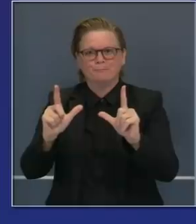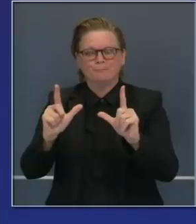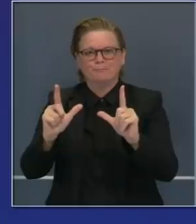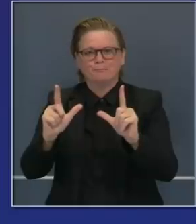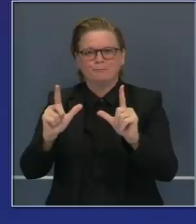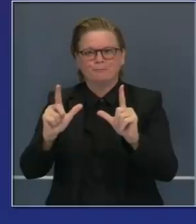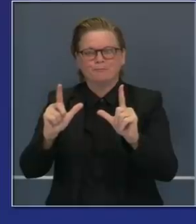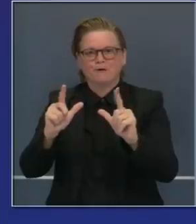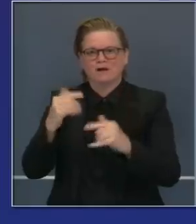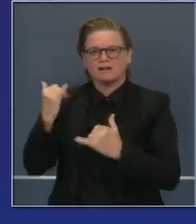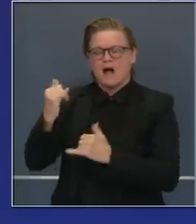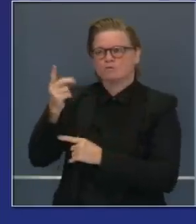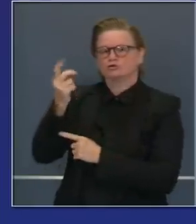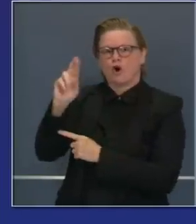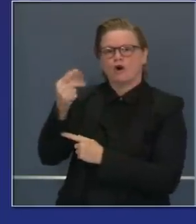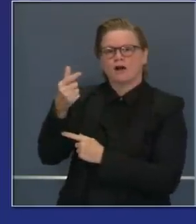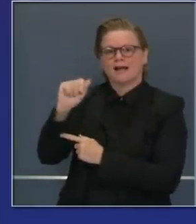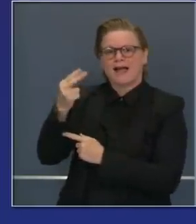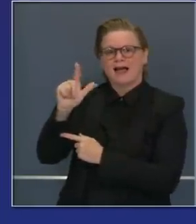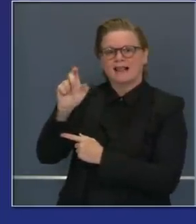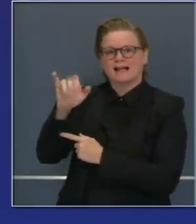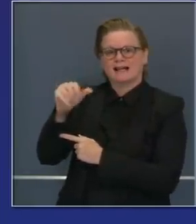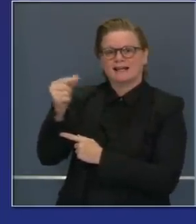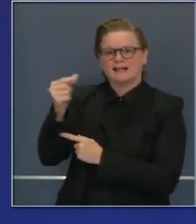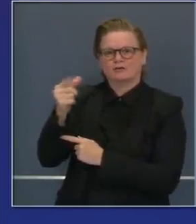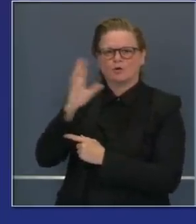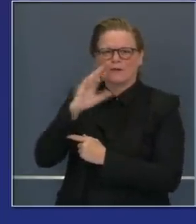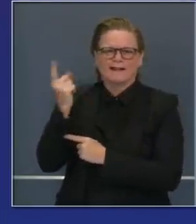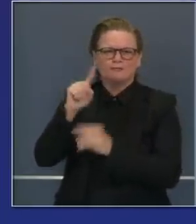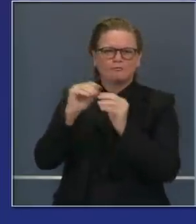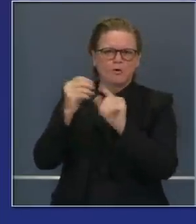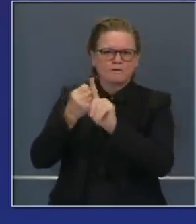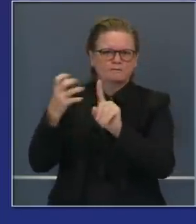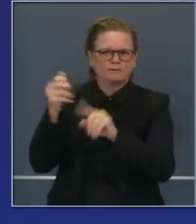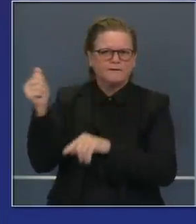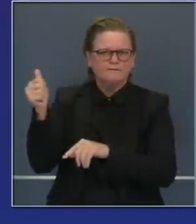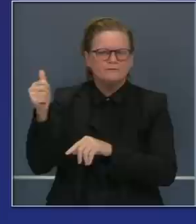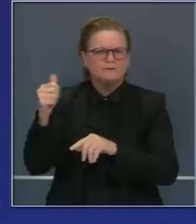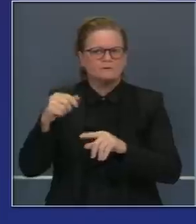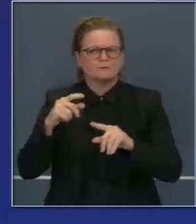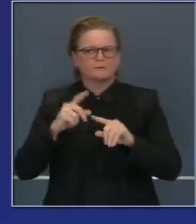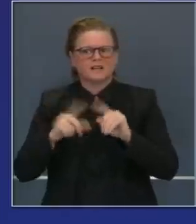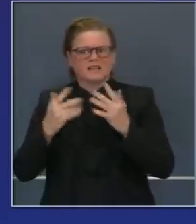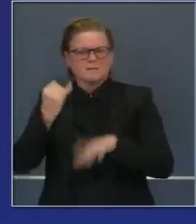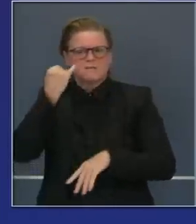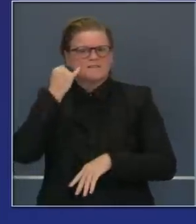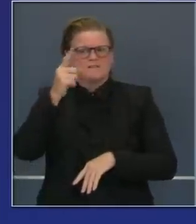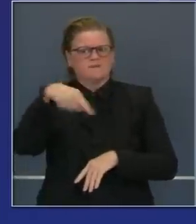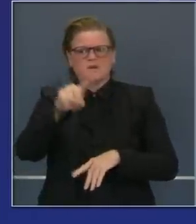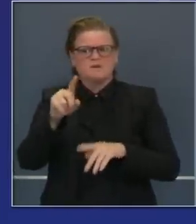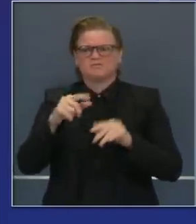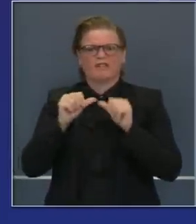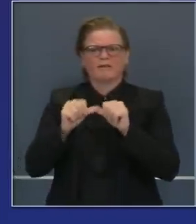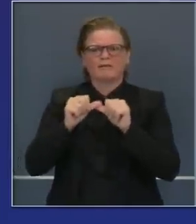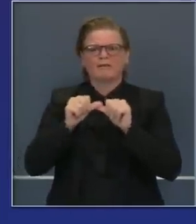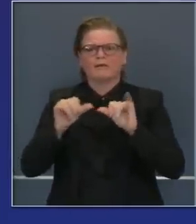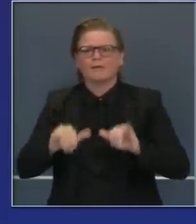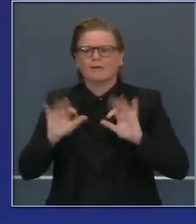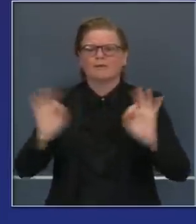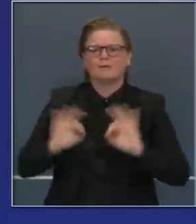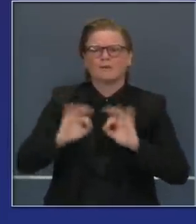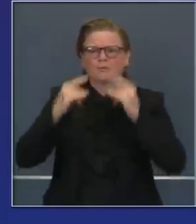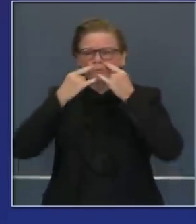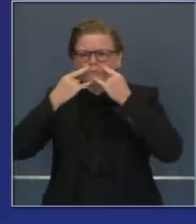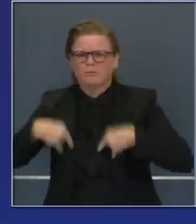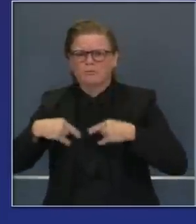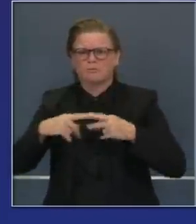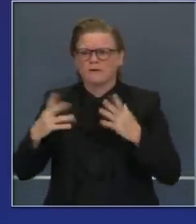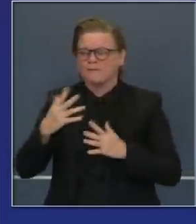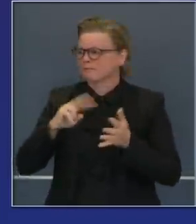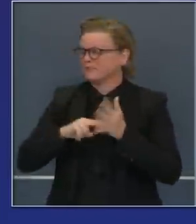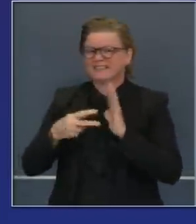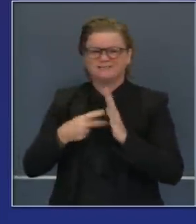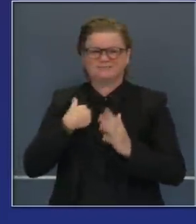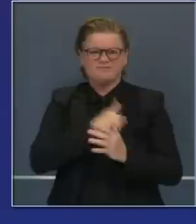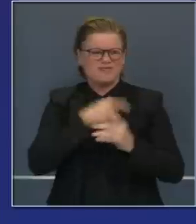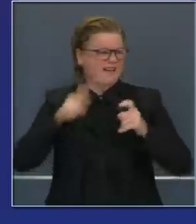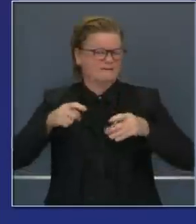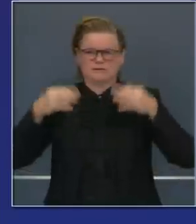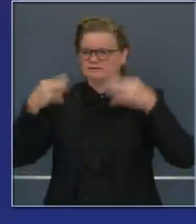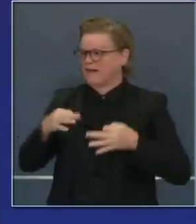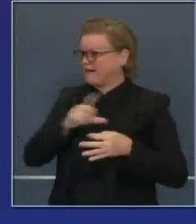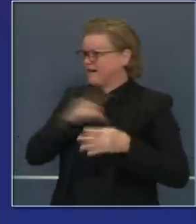IF THESE TRENDS CONTINUE, WE ARE